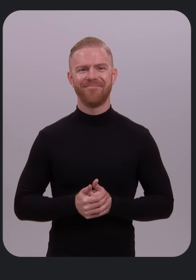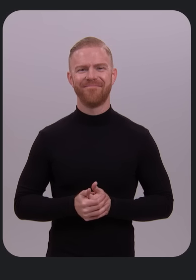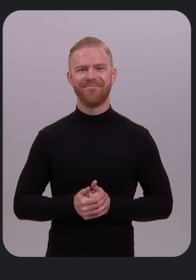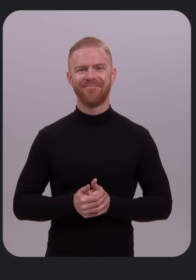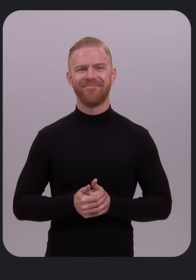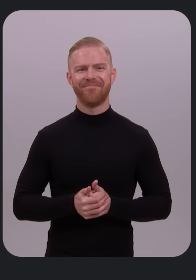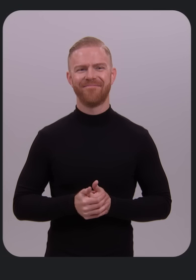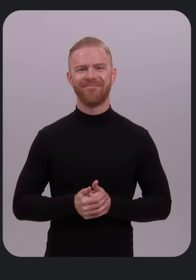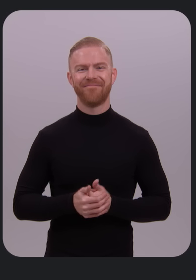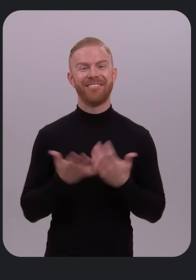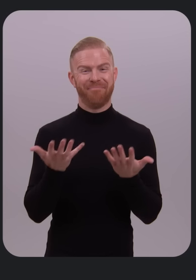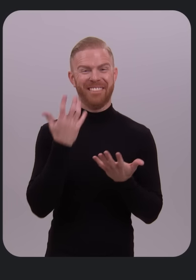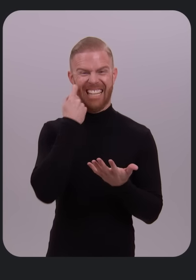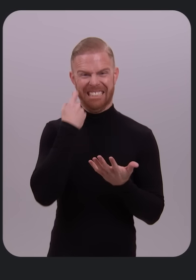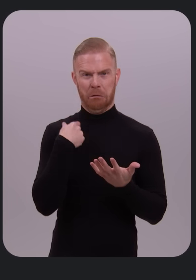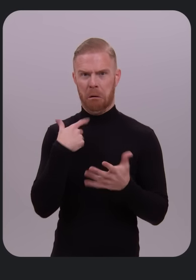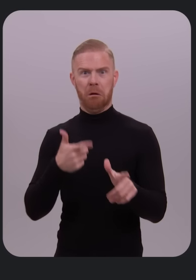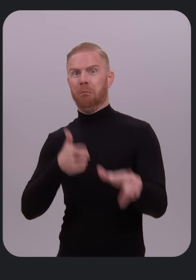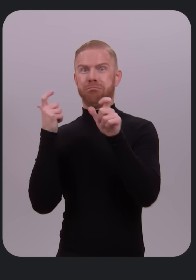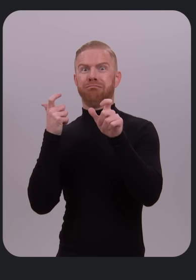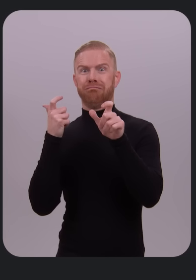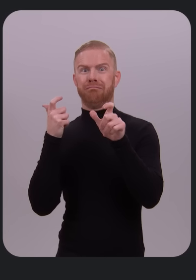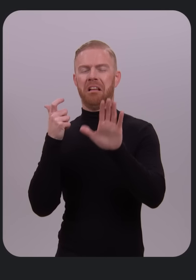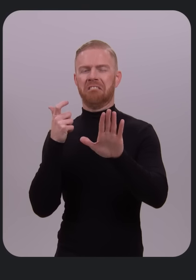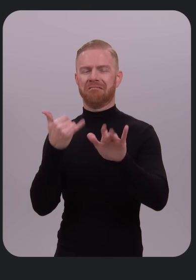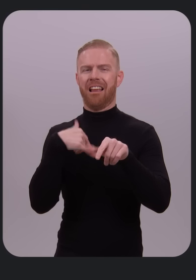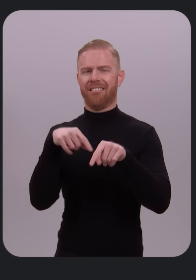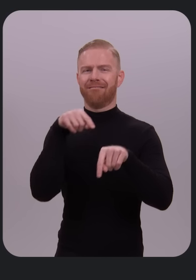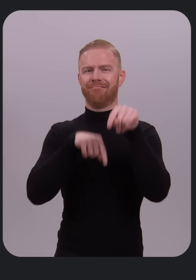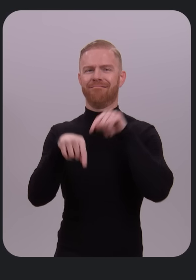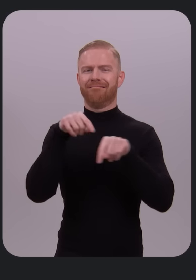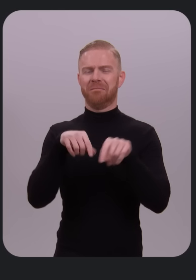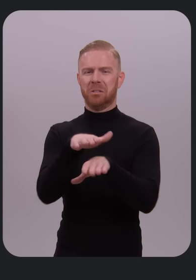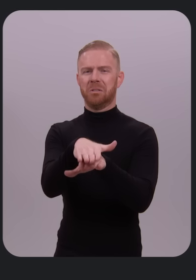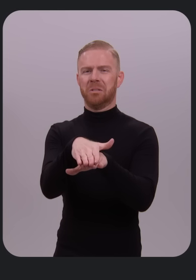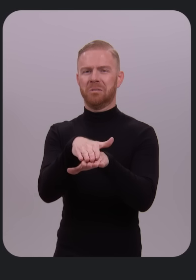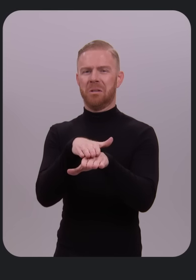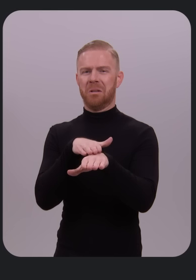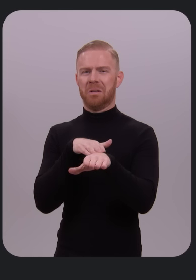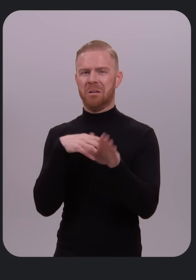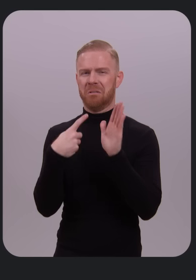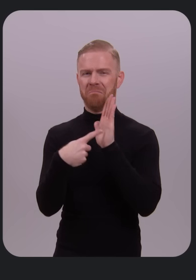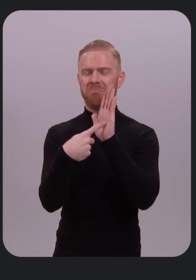Now earlier, we sped things up. But this time, we're going to slow it down a little bit.